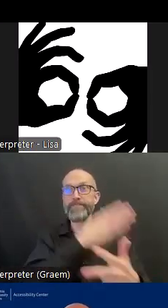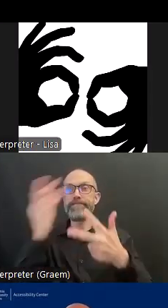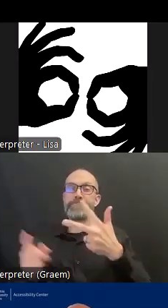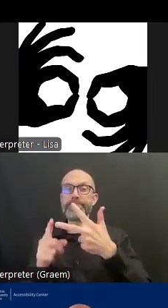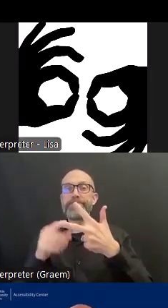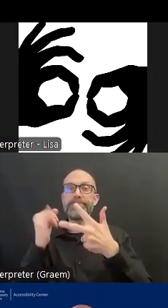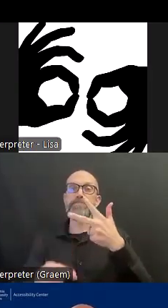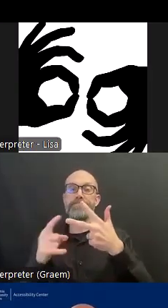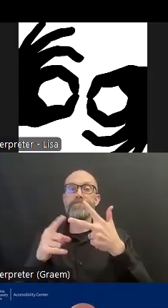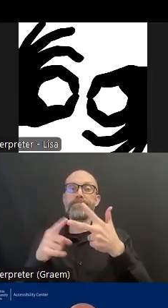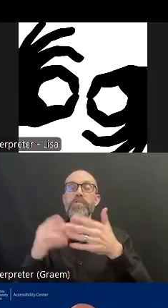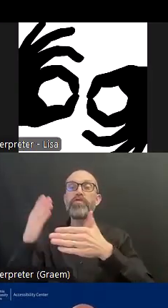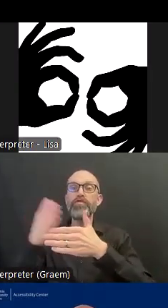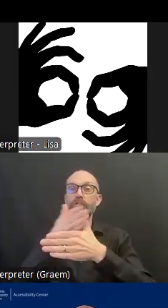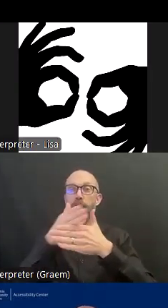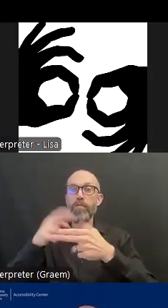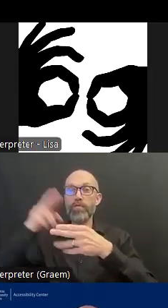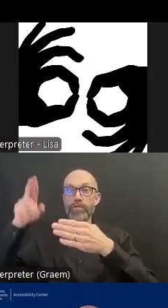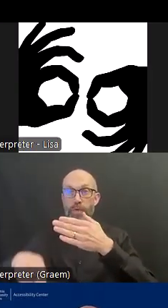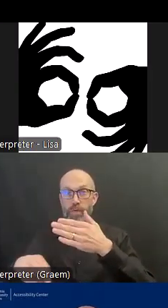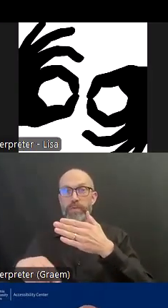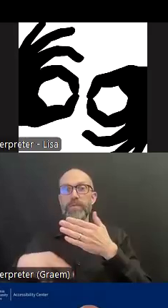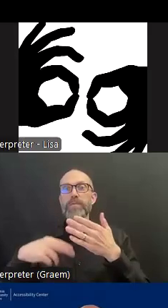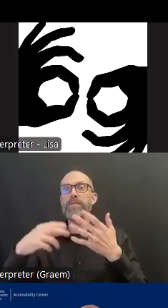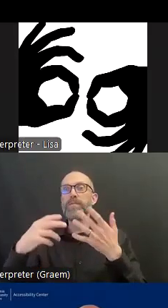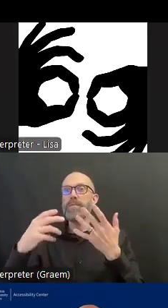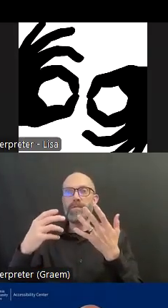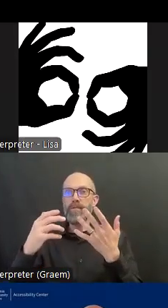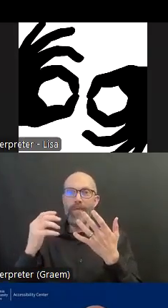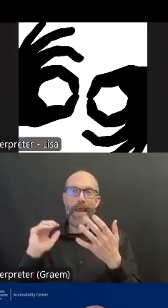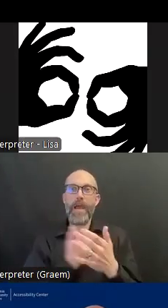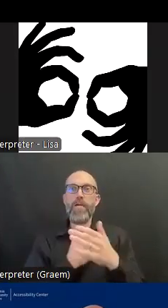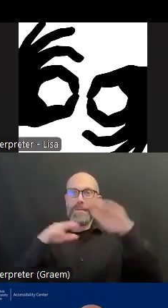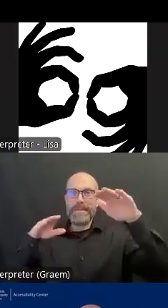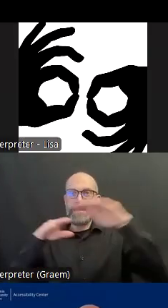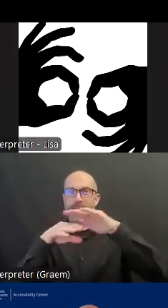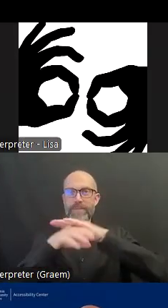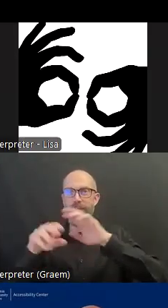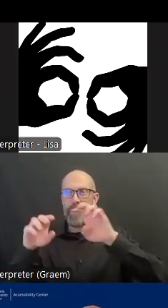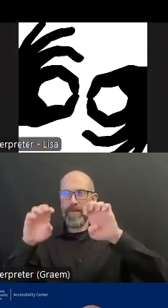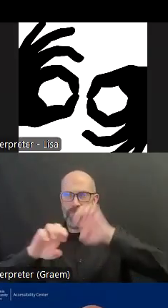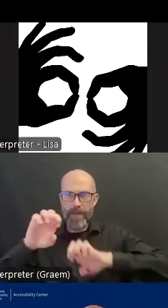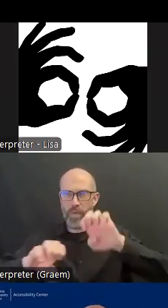we need to share results of all our accessibility evaluation work with key stakeholders.